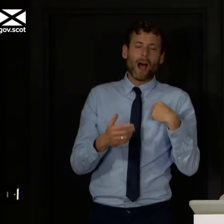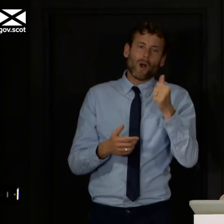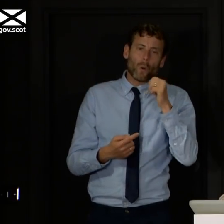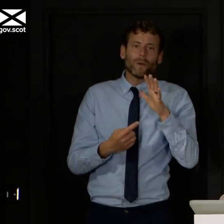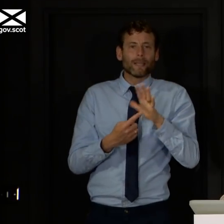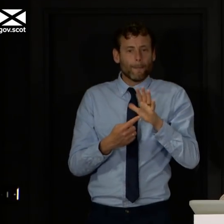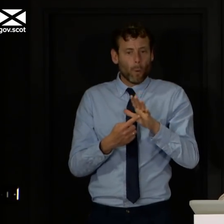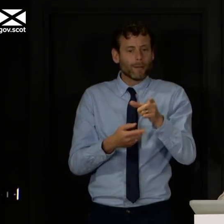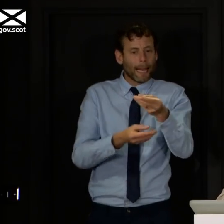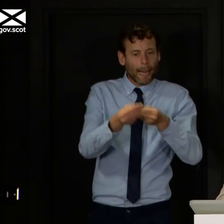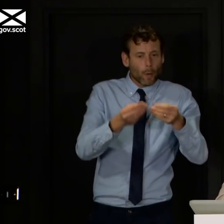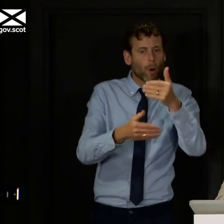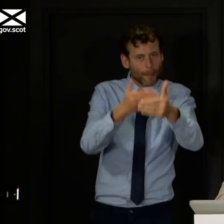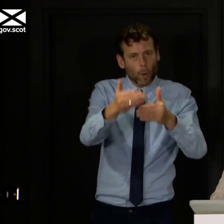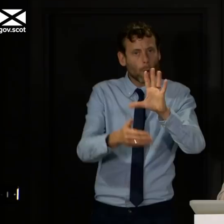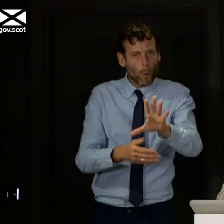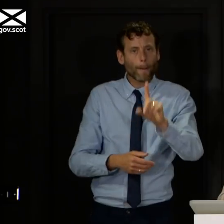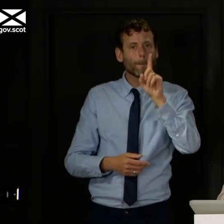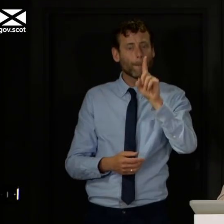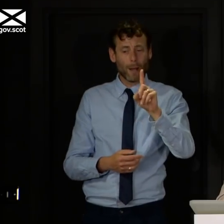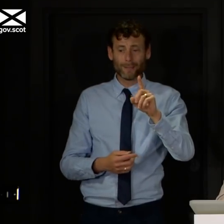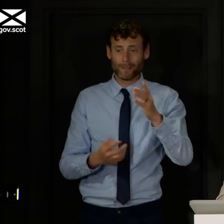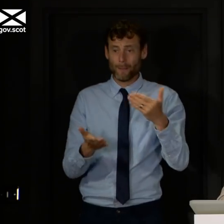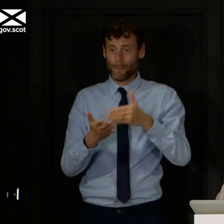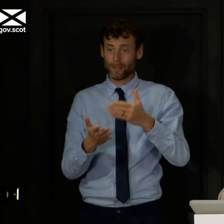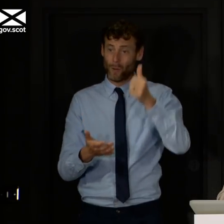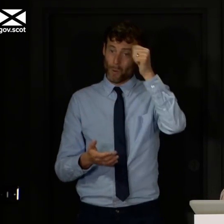the economy going. We had to recognise peoples need for social interaction, and families